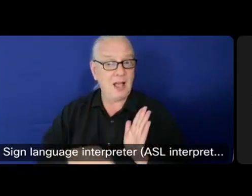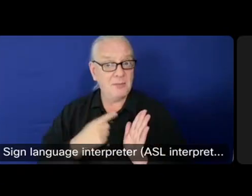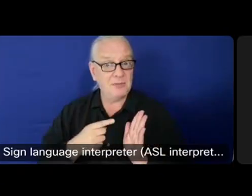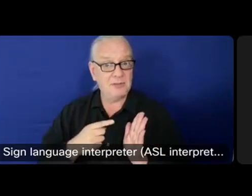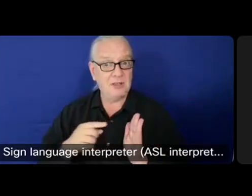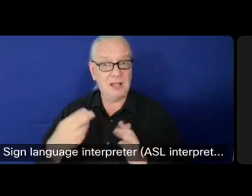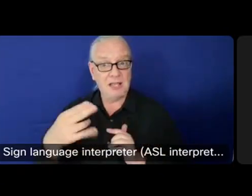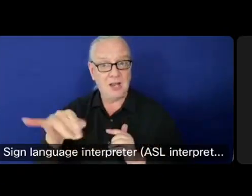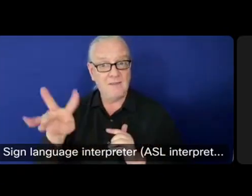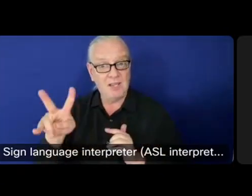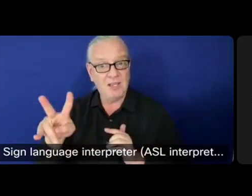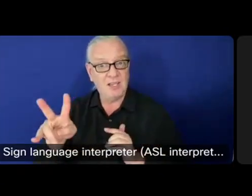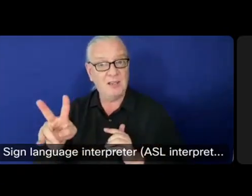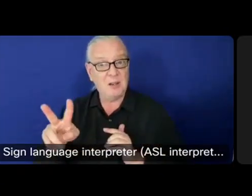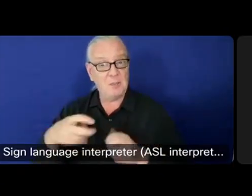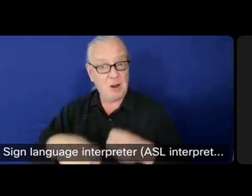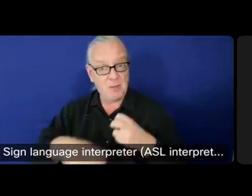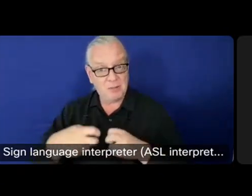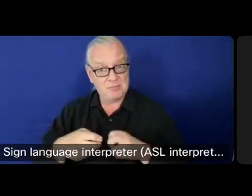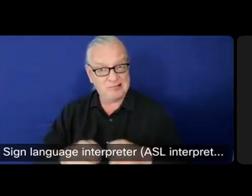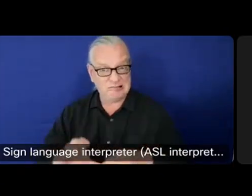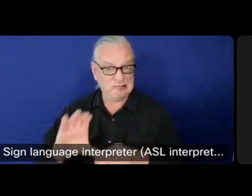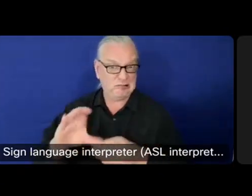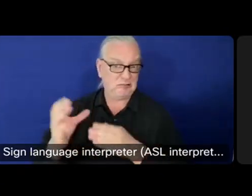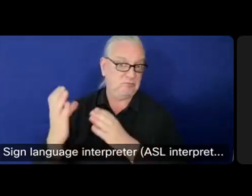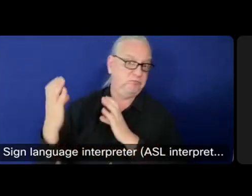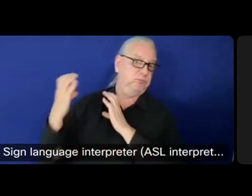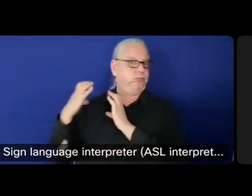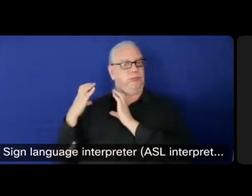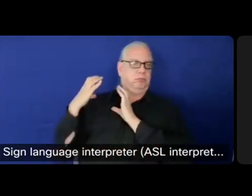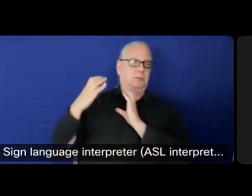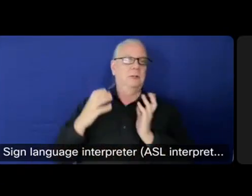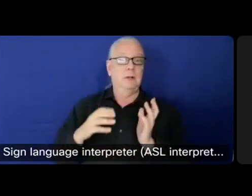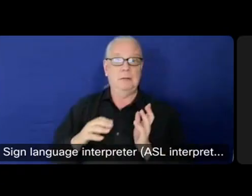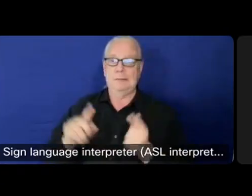And it depends on where you are in the ebb and flow of your HIV